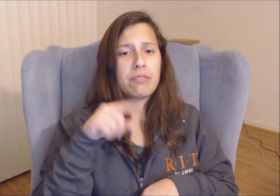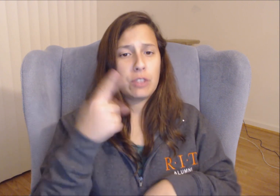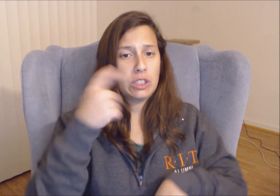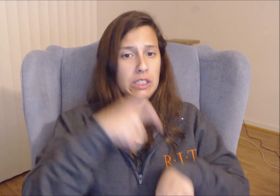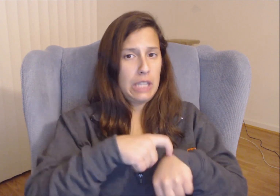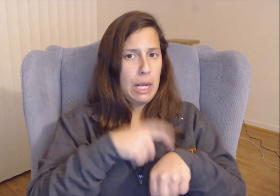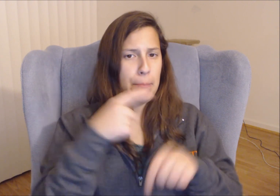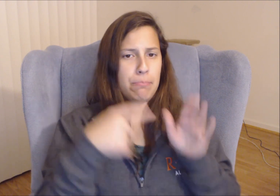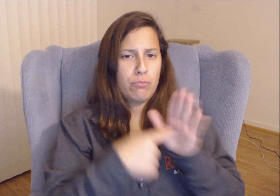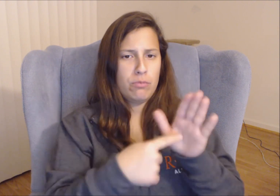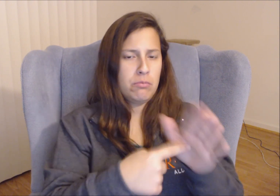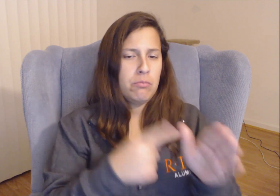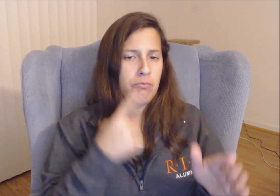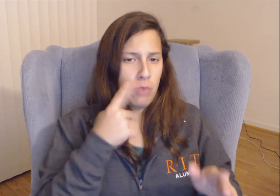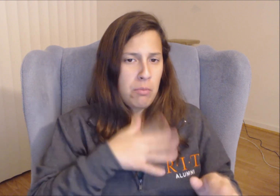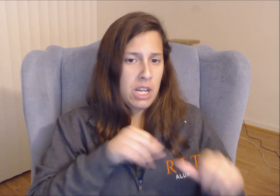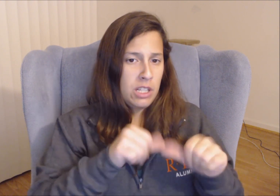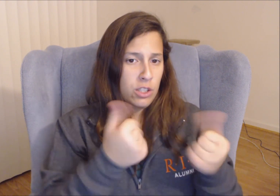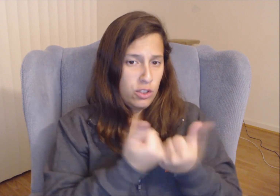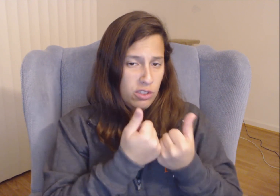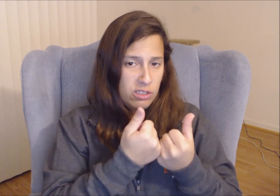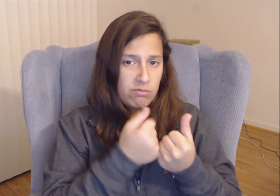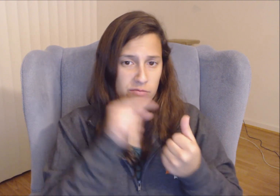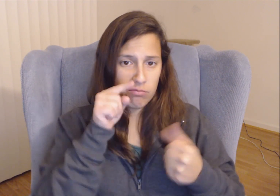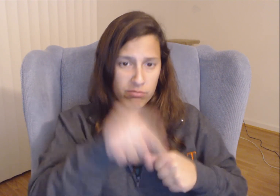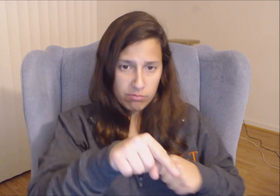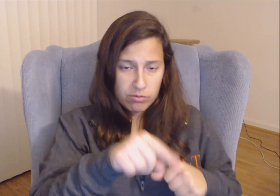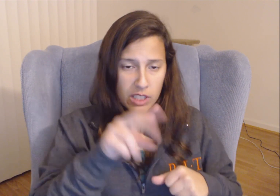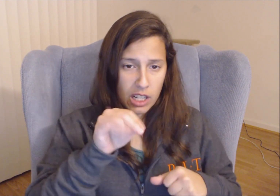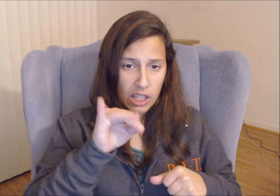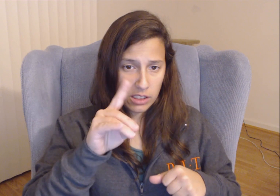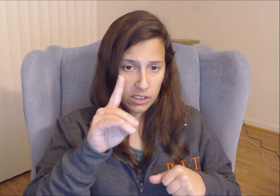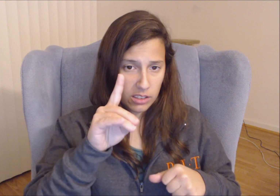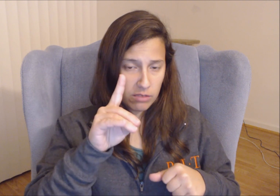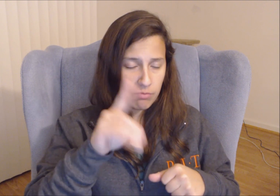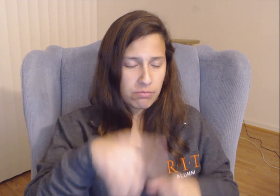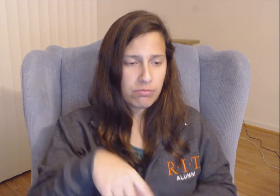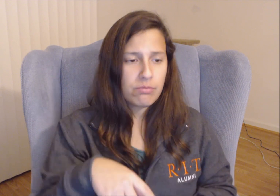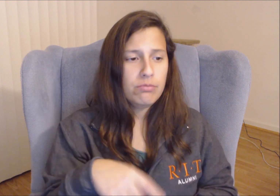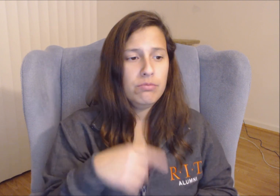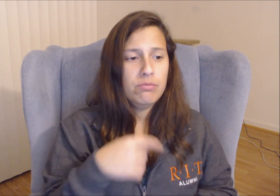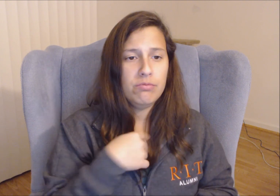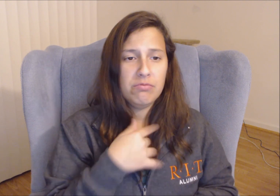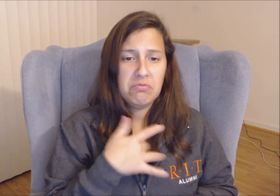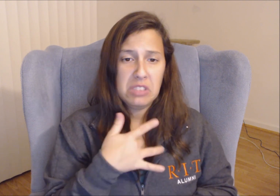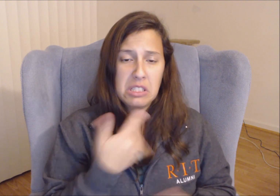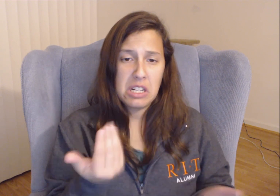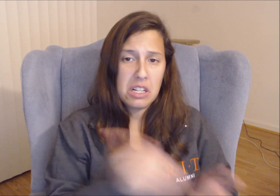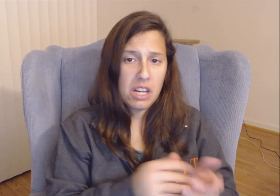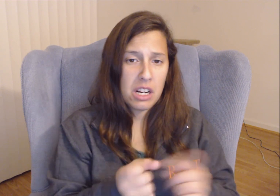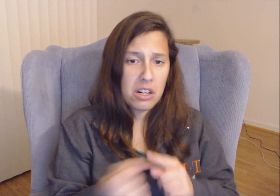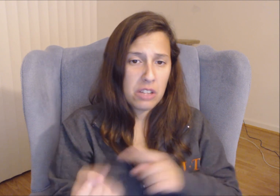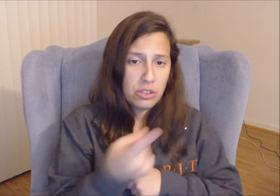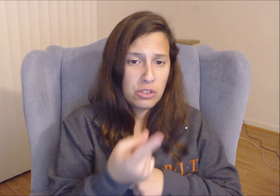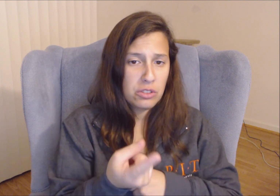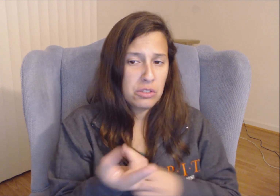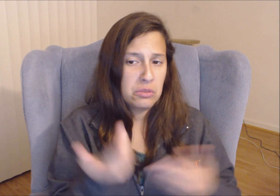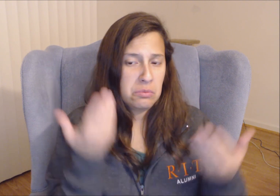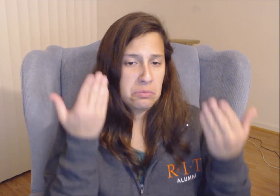First time as Representative for my agency at NTID My feeling for next year...